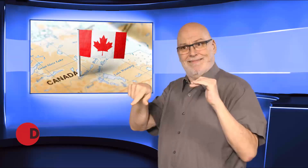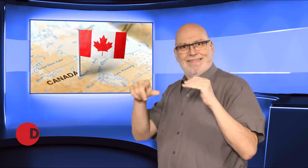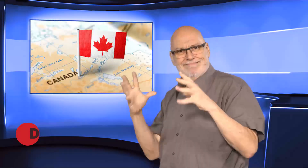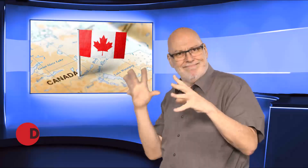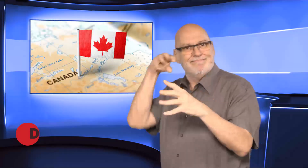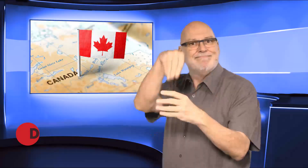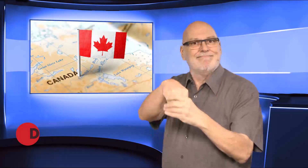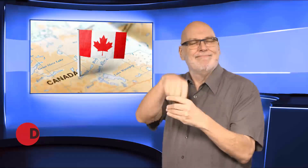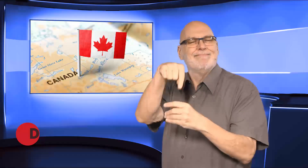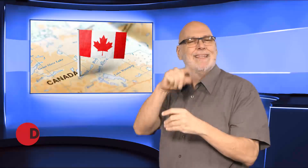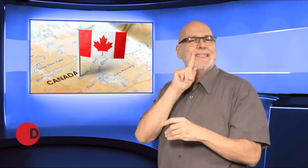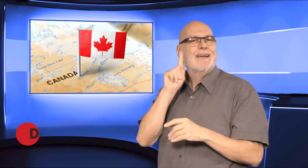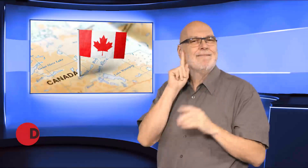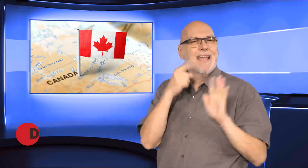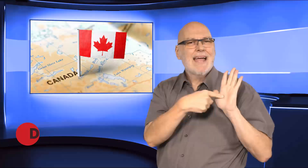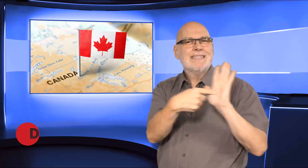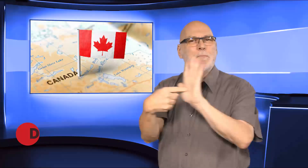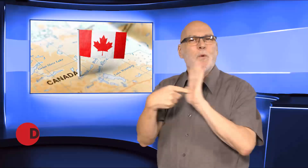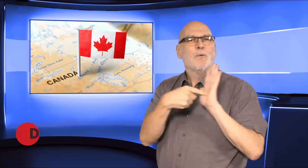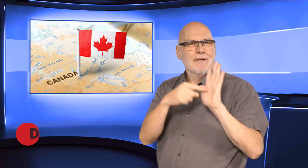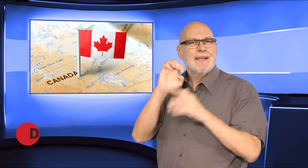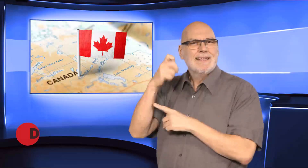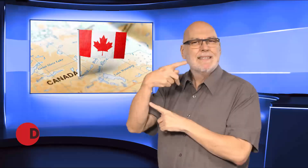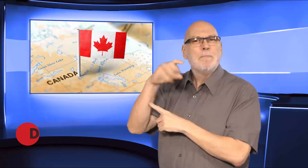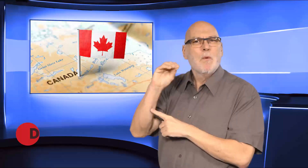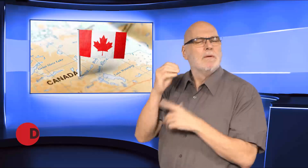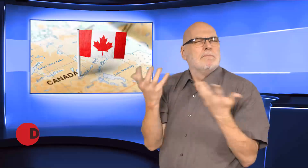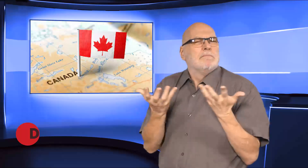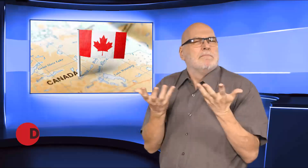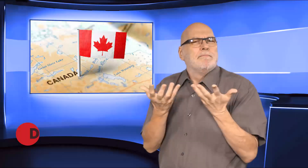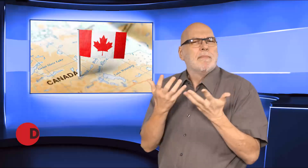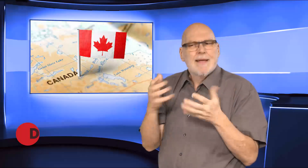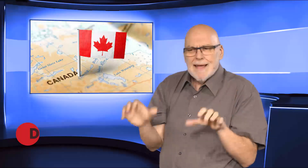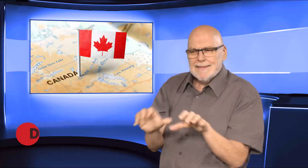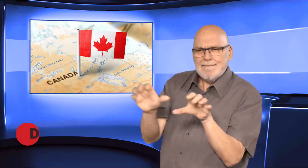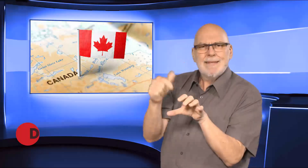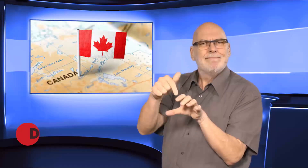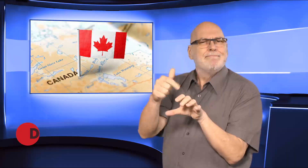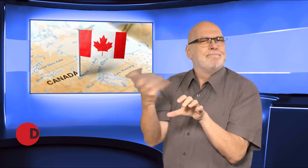be included in a Deaf Expo?